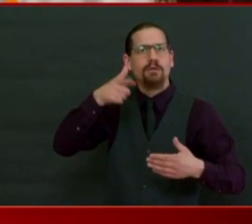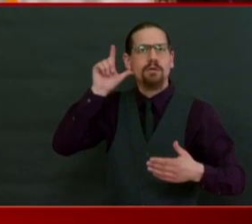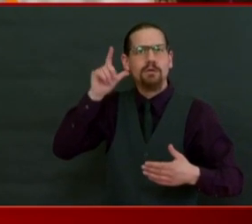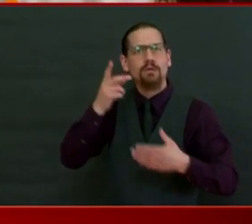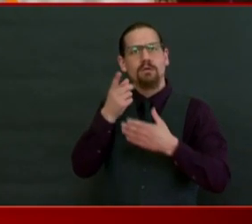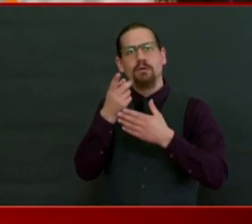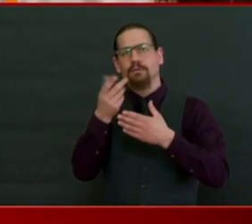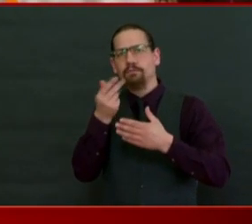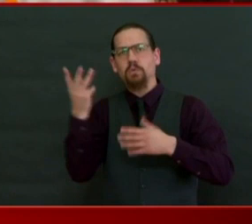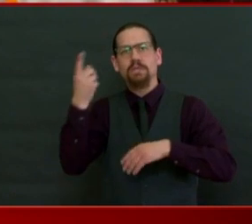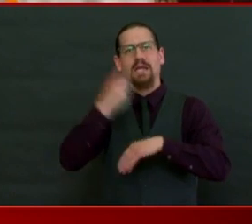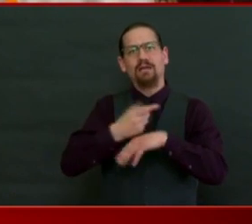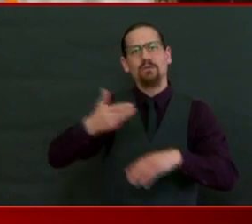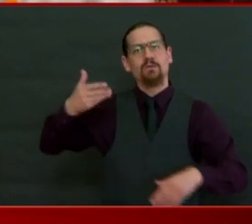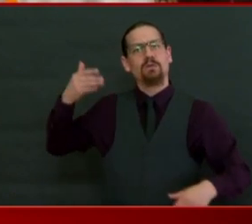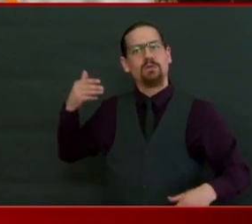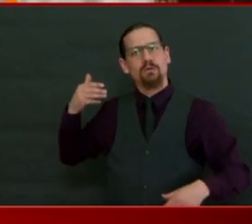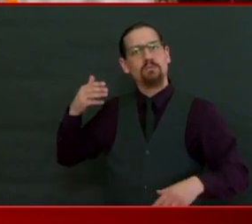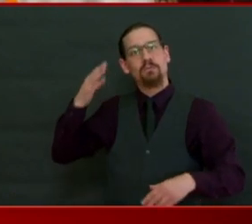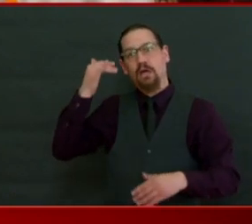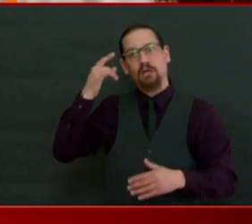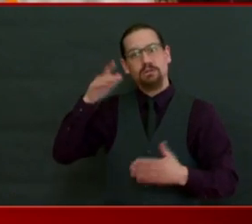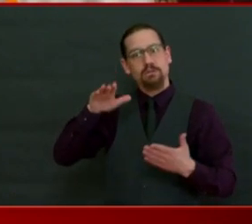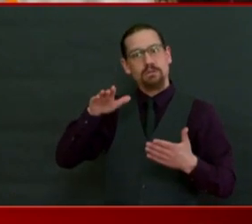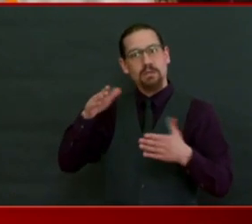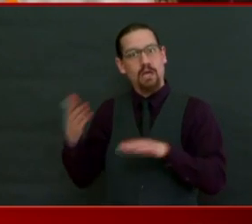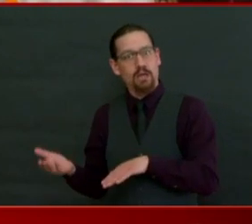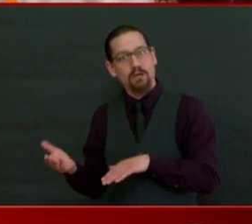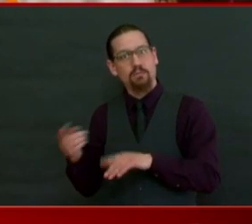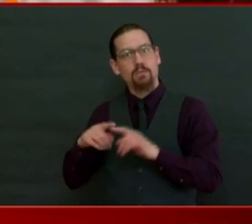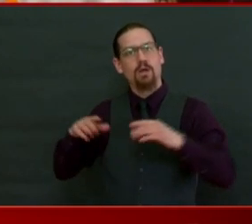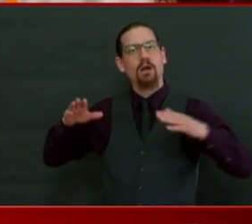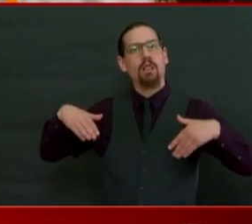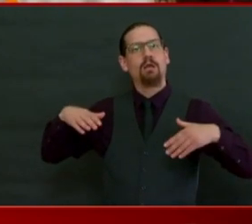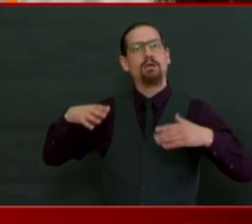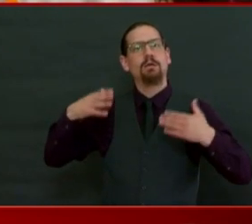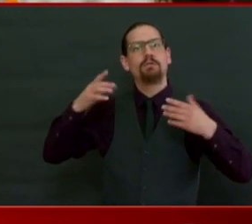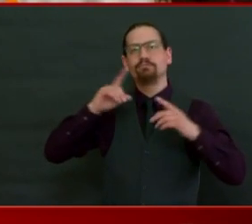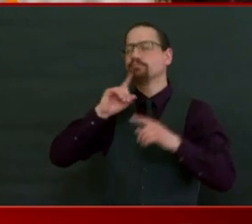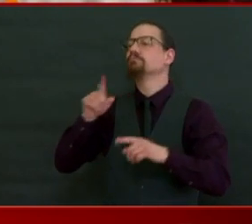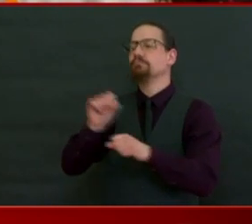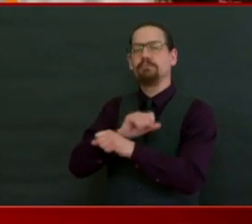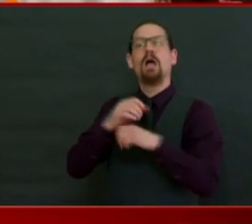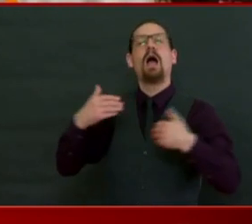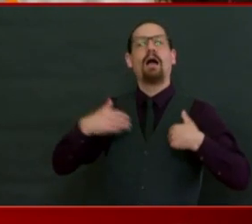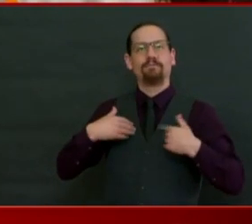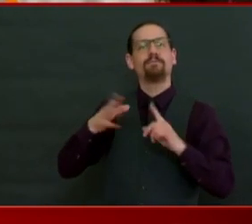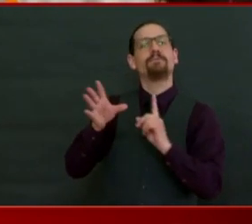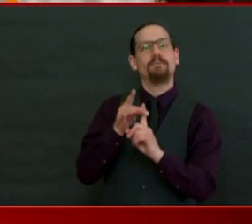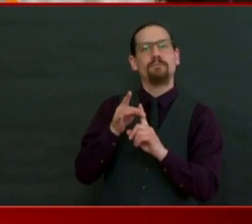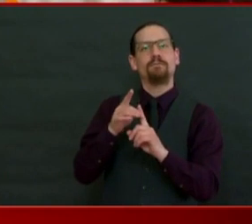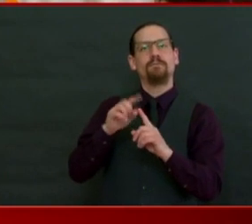BETWEEN WHEN THAT HAPPENS AND WHEN A DEATH ACTUALLY CONFIRMED.